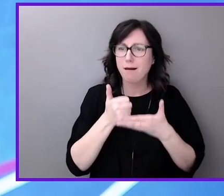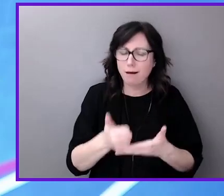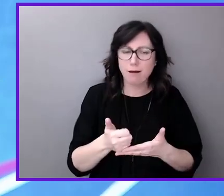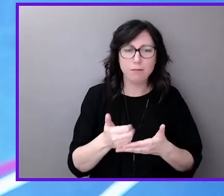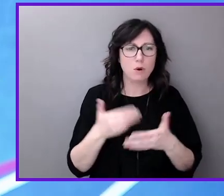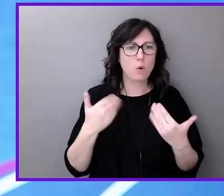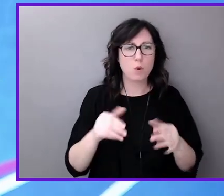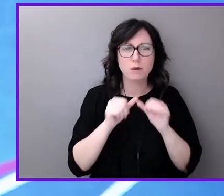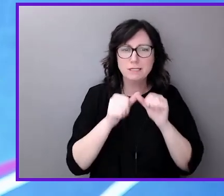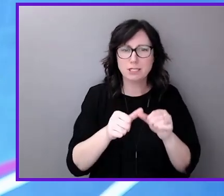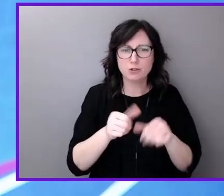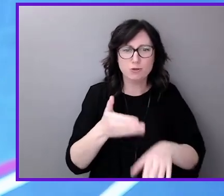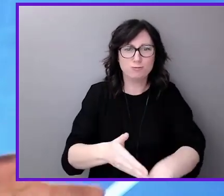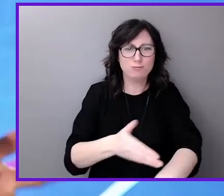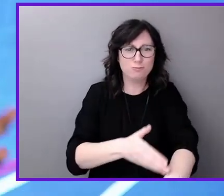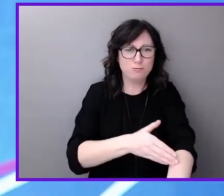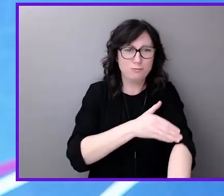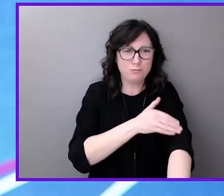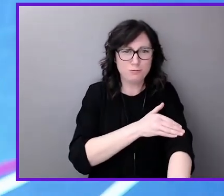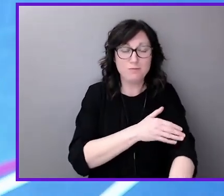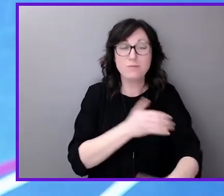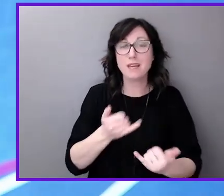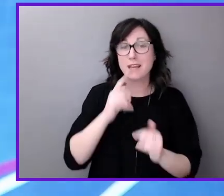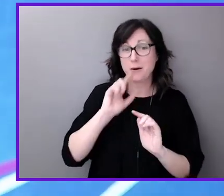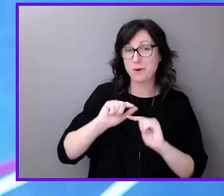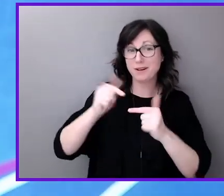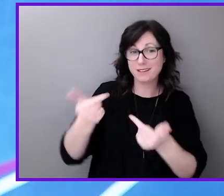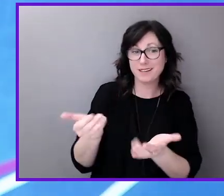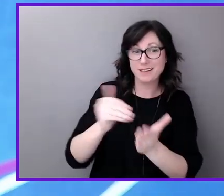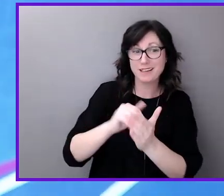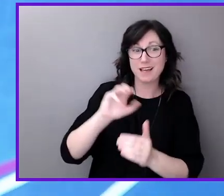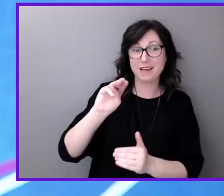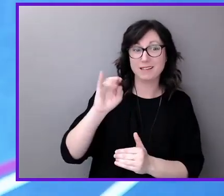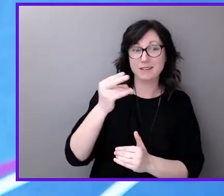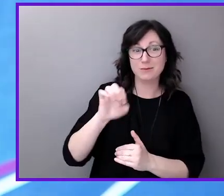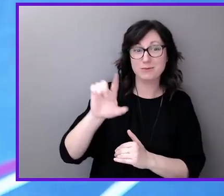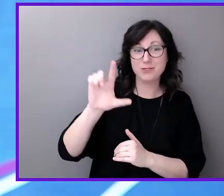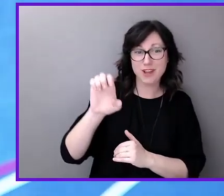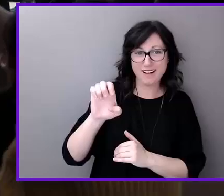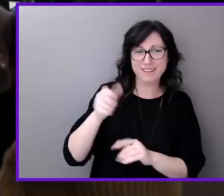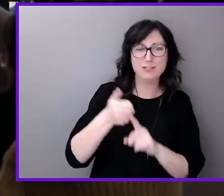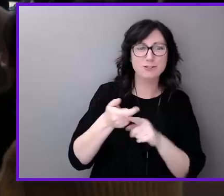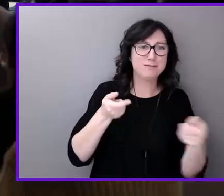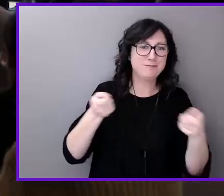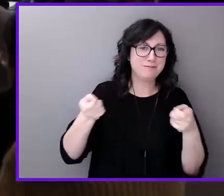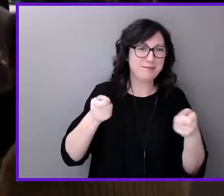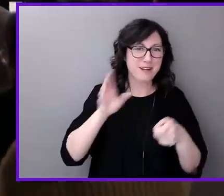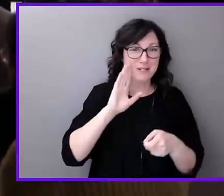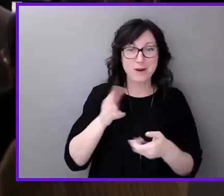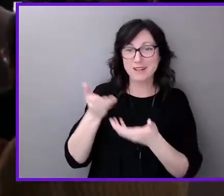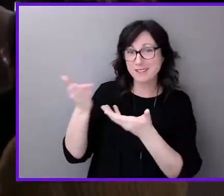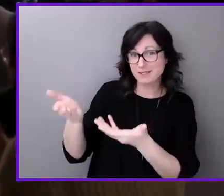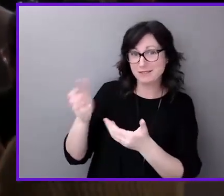I will now turn it over to Michelle who will moderate this portion of our gathering. Michelle?